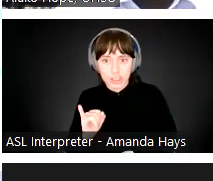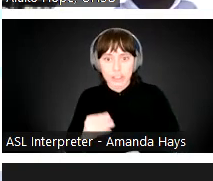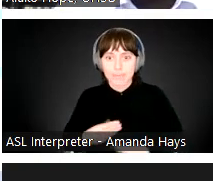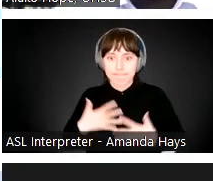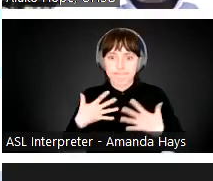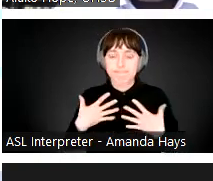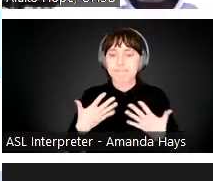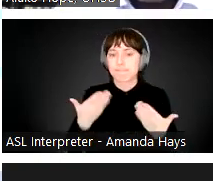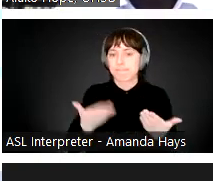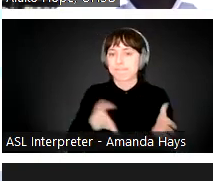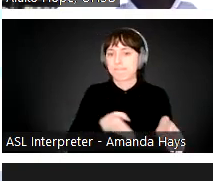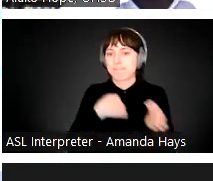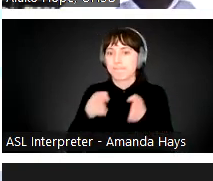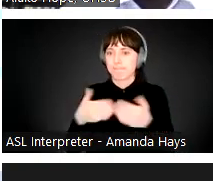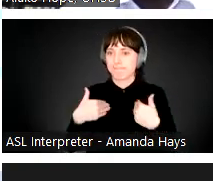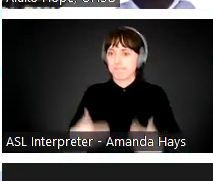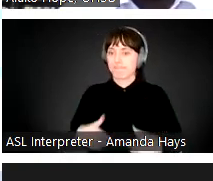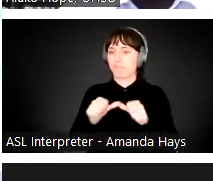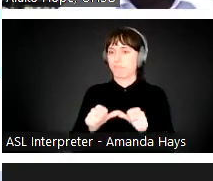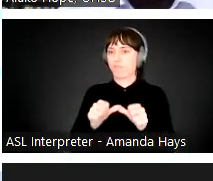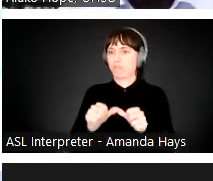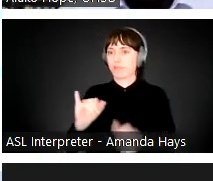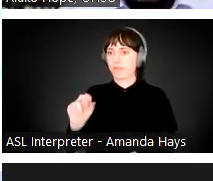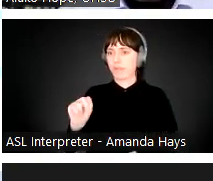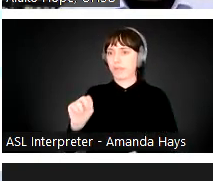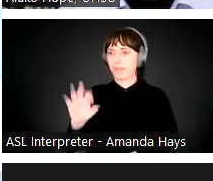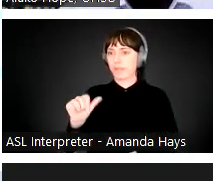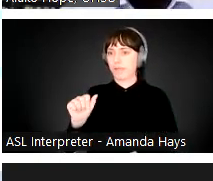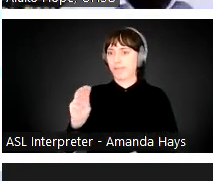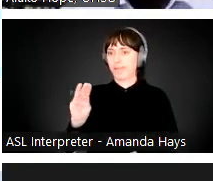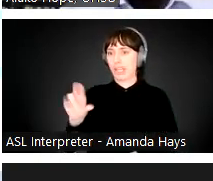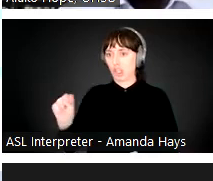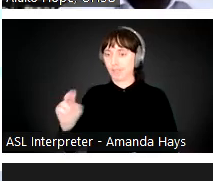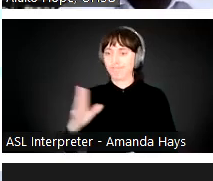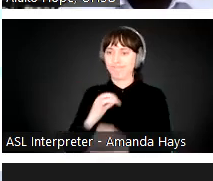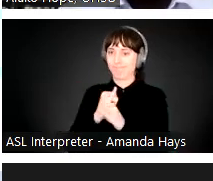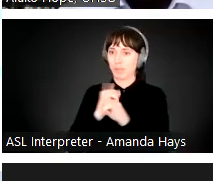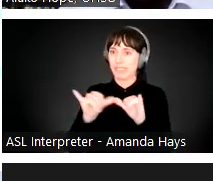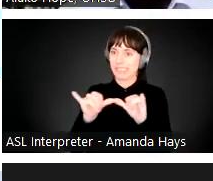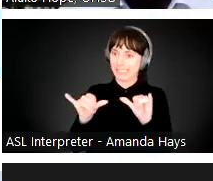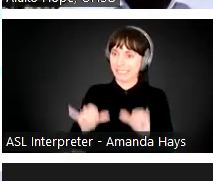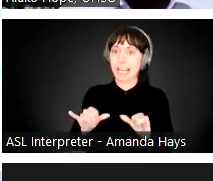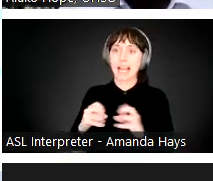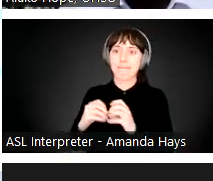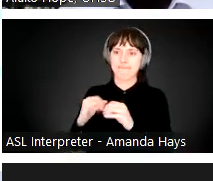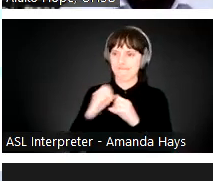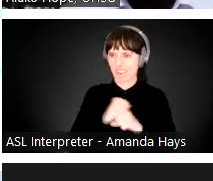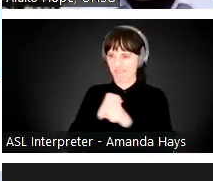continued inflammation in the body, persistent immune system activation, whether it be- there's still a debate